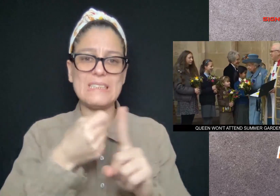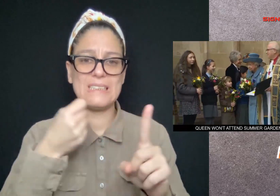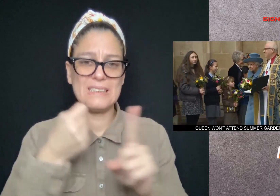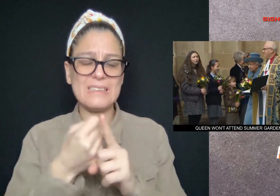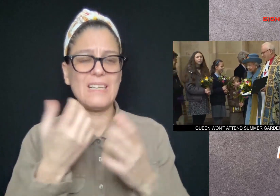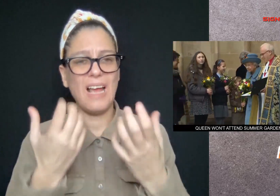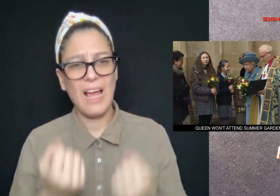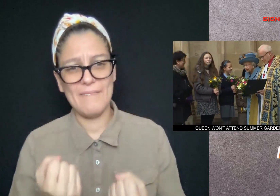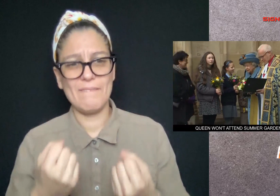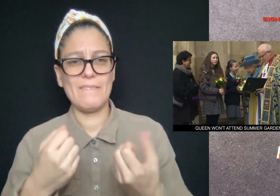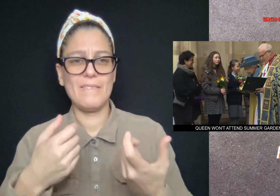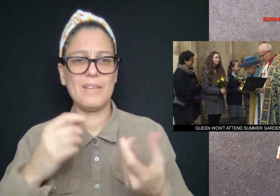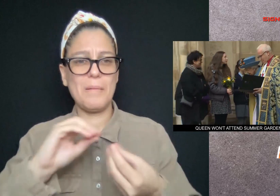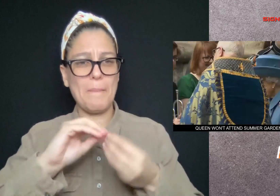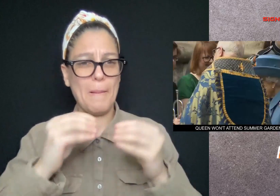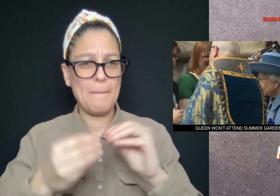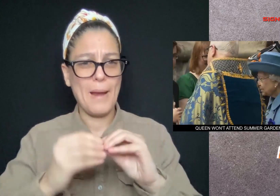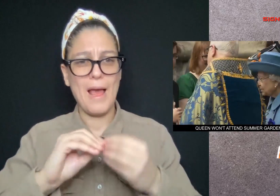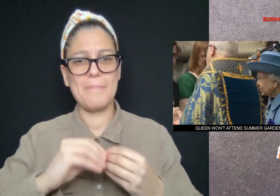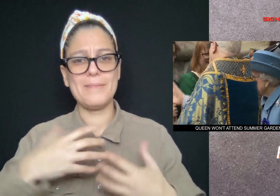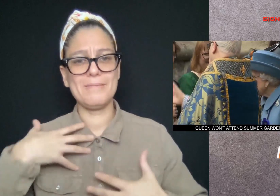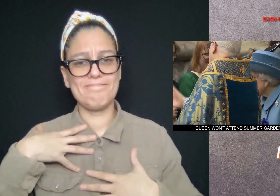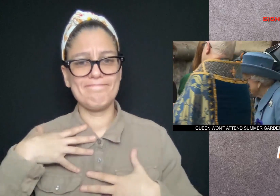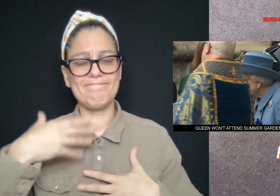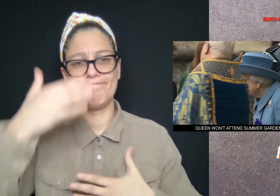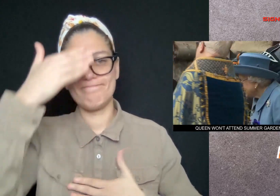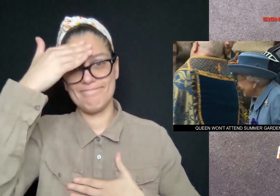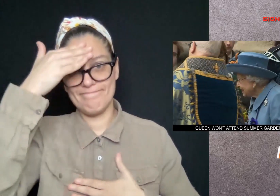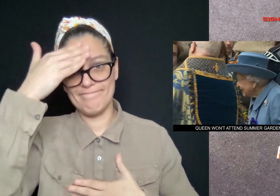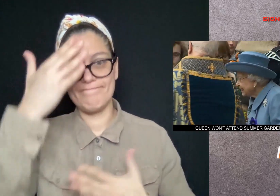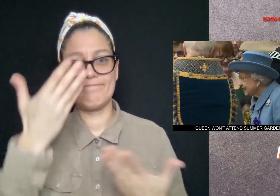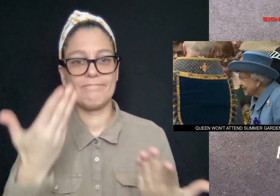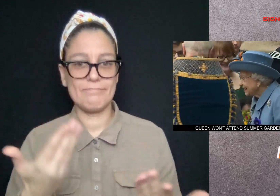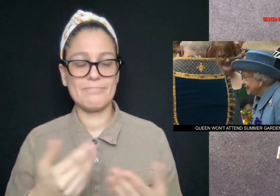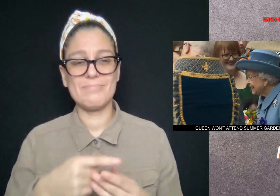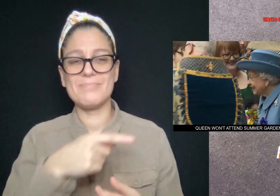but the 96-year-old has struggled with some health problems recently